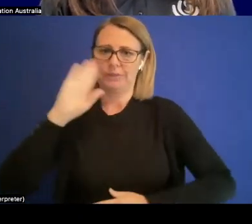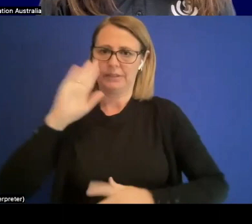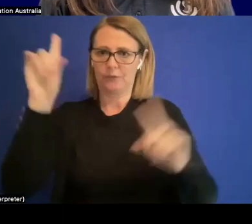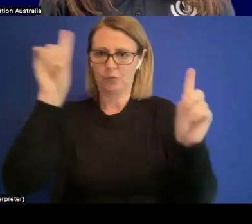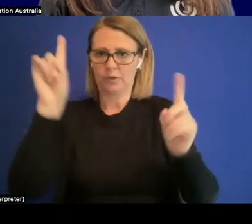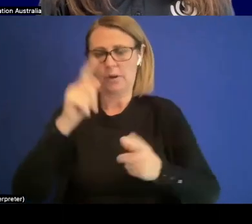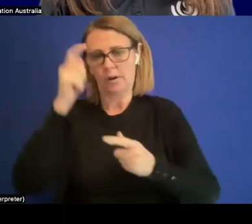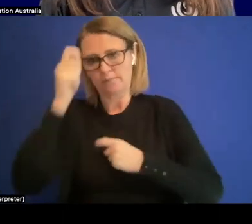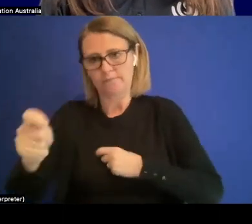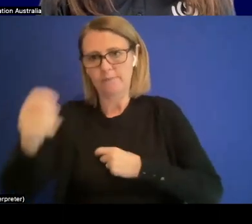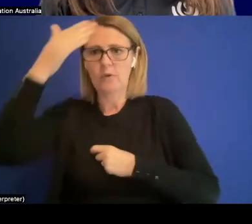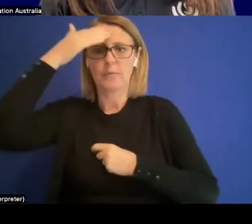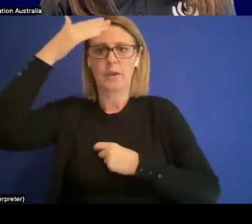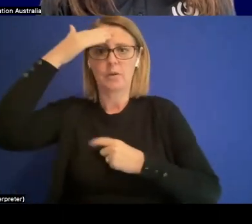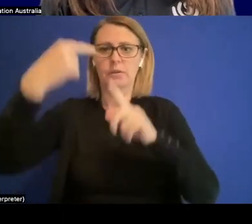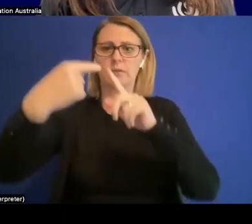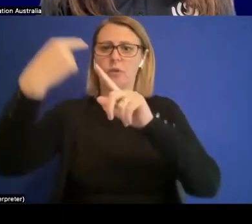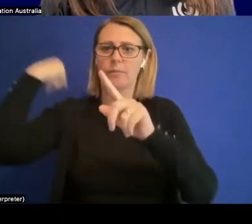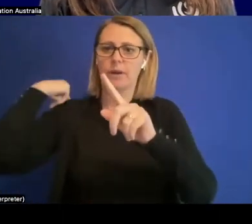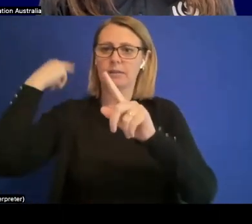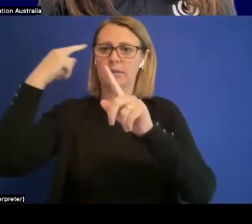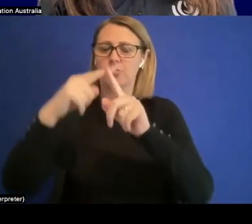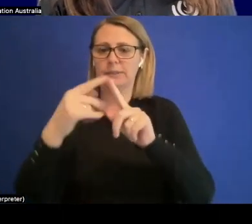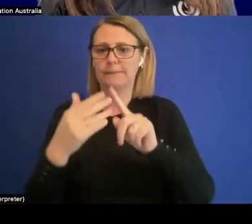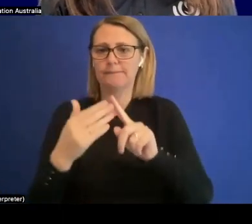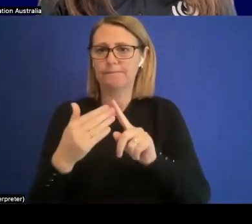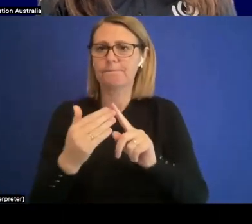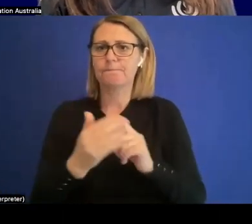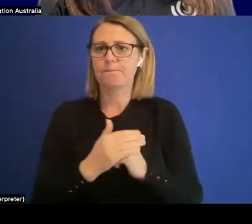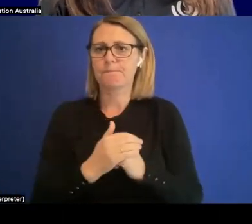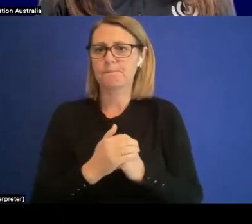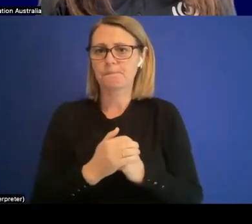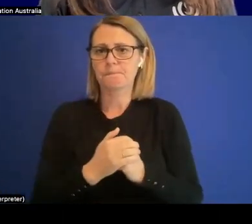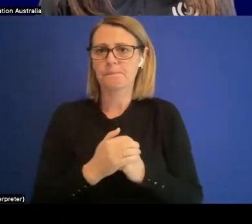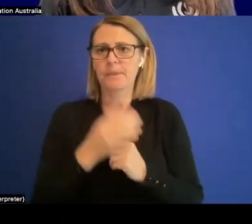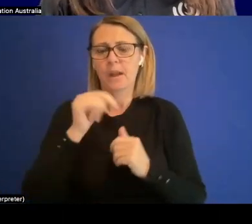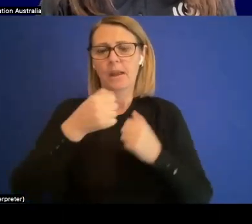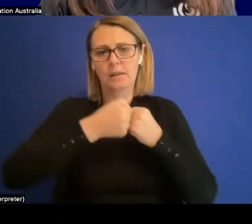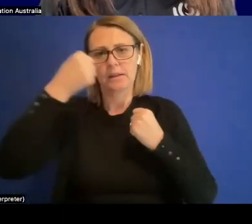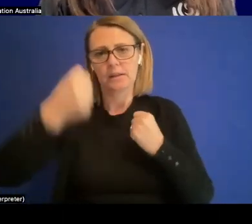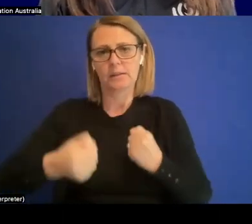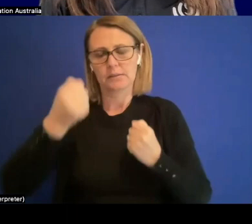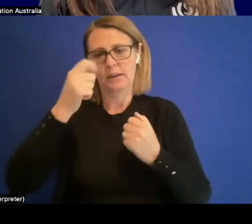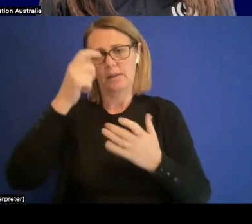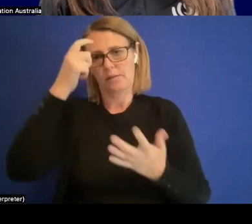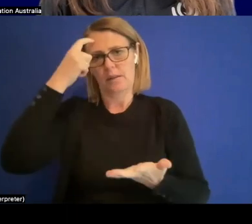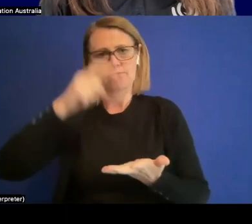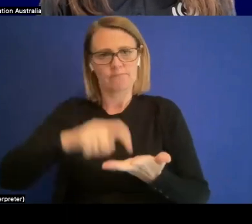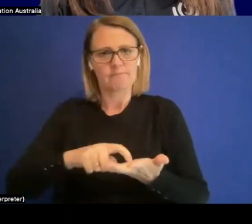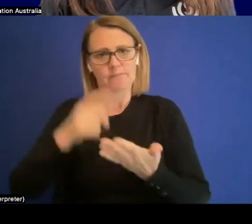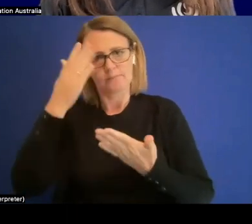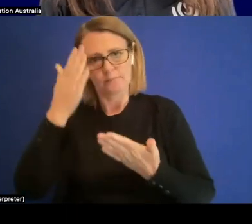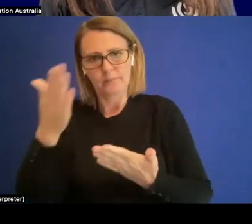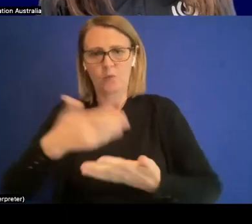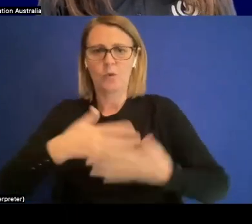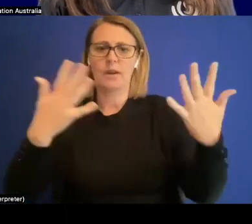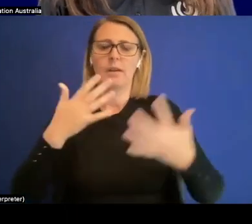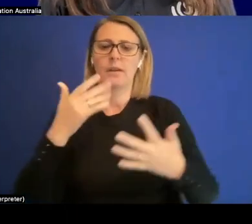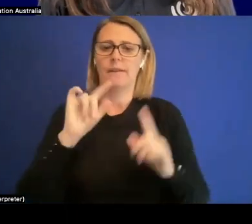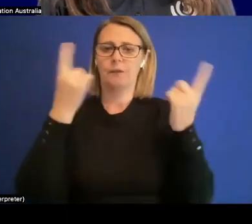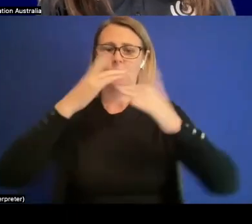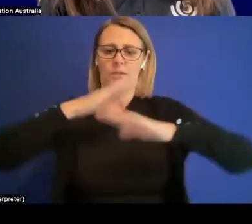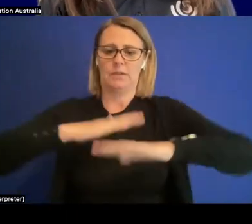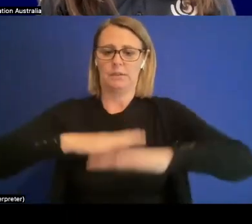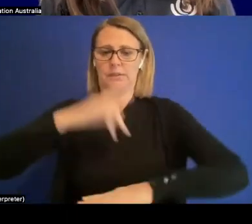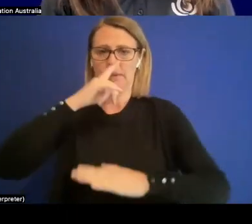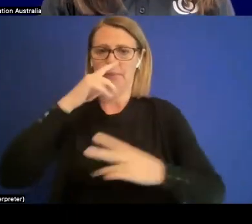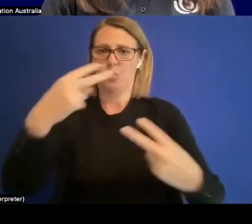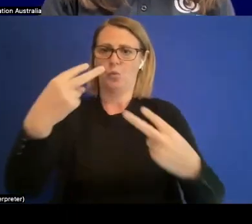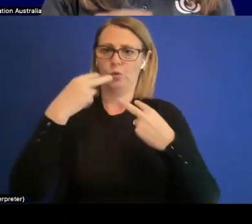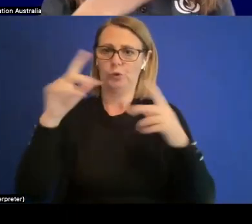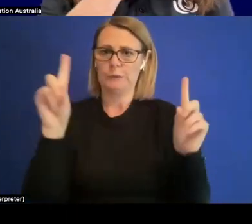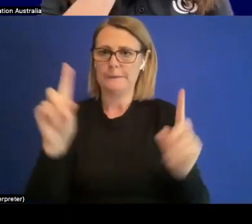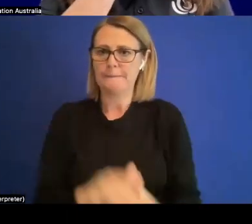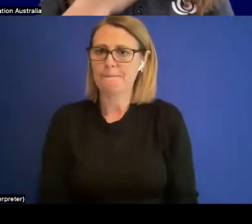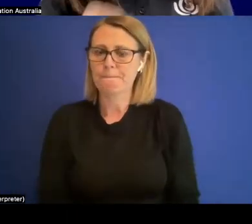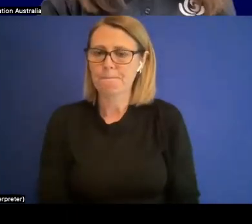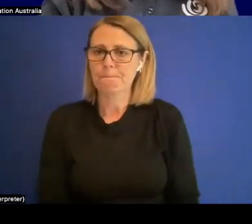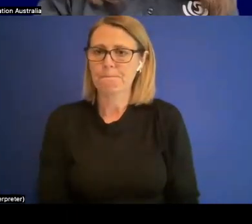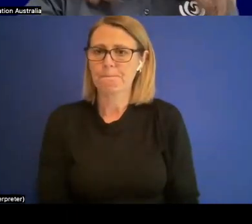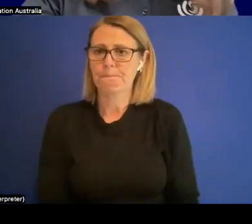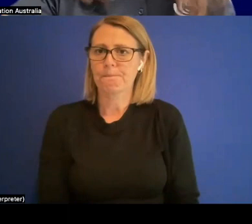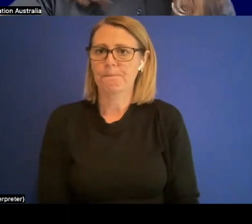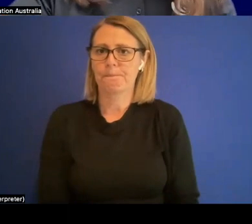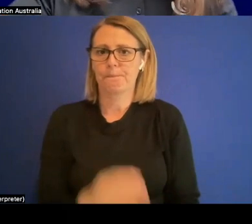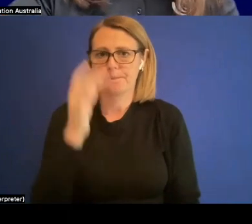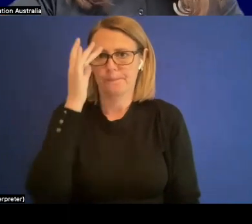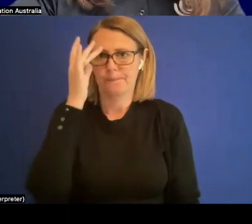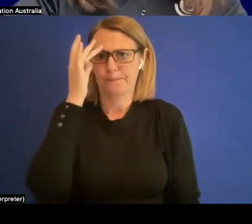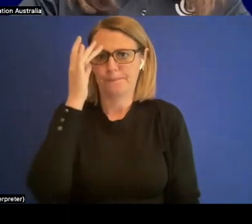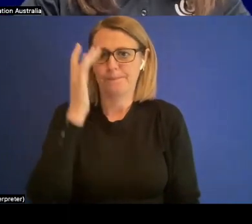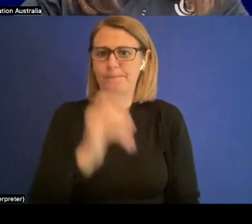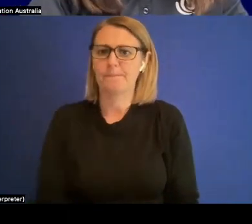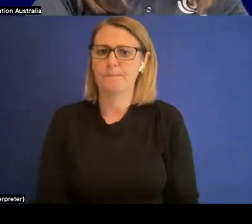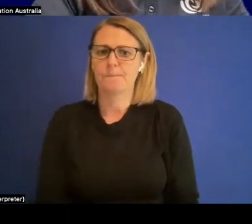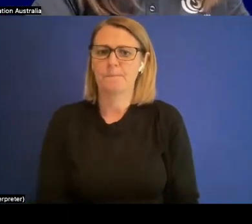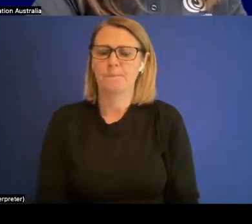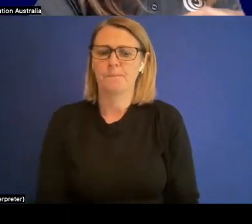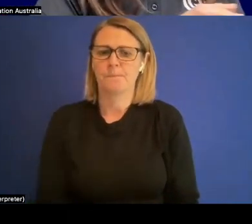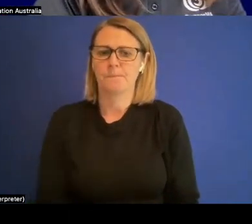to Elders past and present and extend that to any First Nations people who are watching.